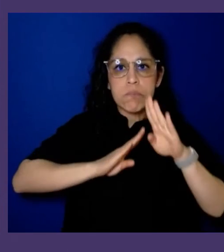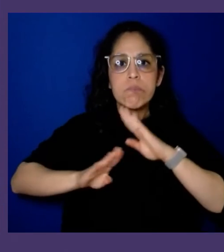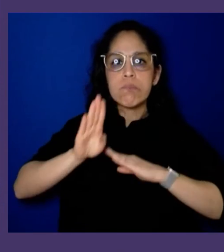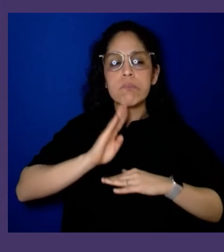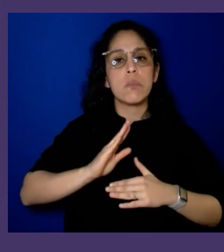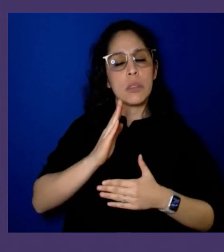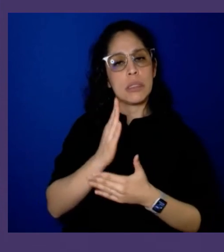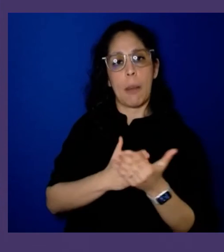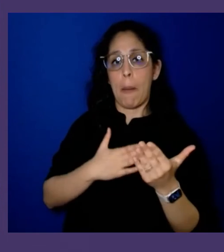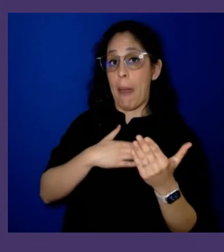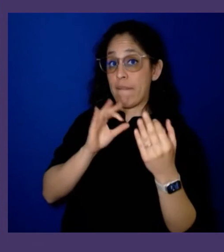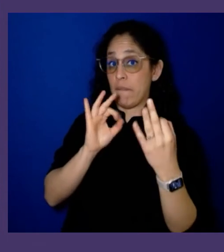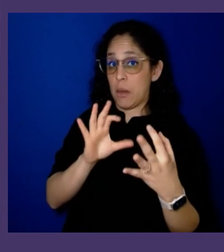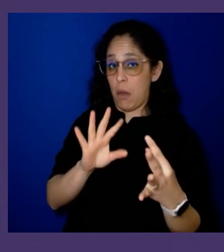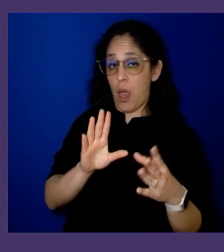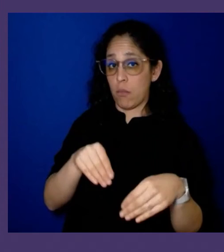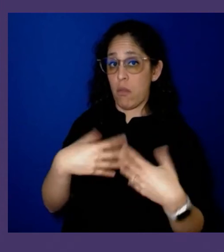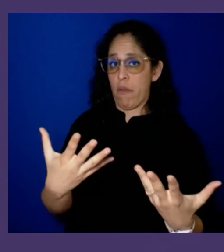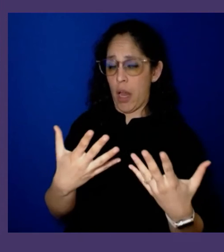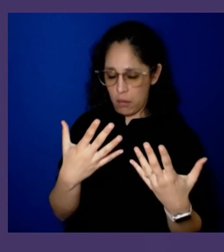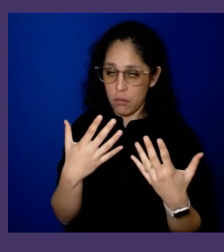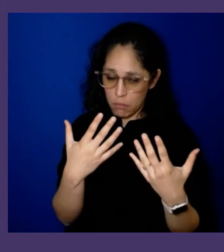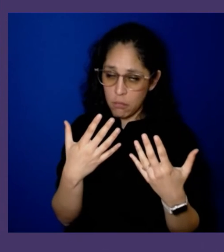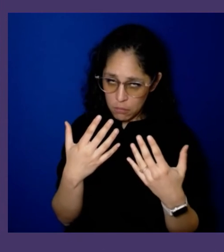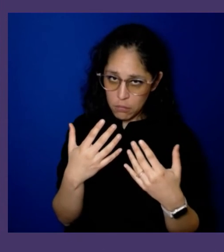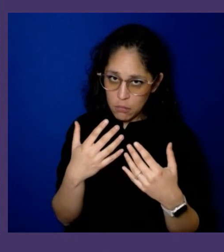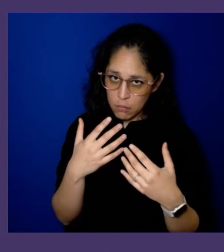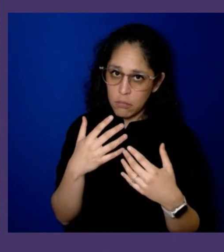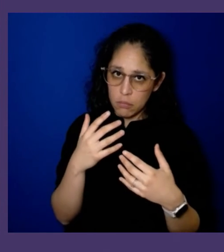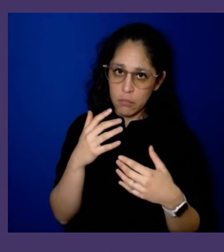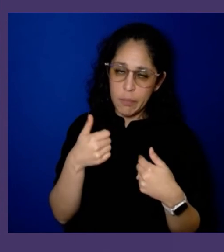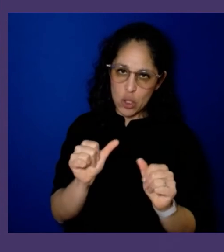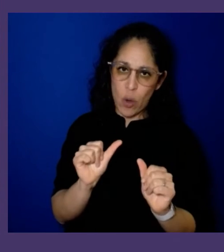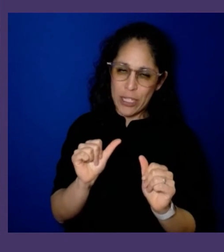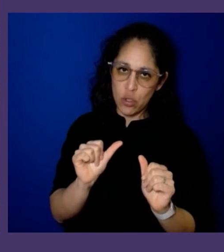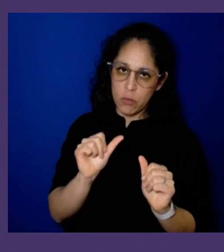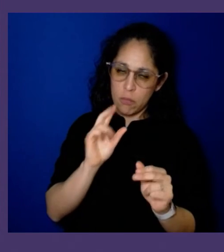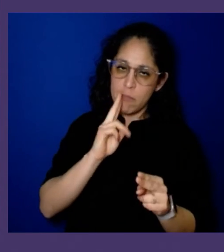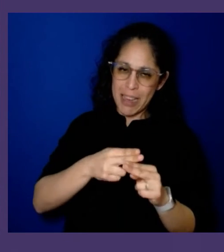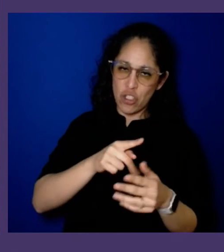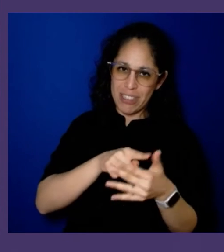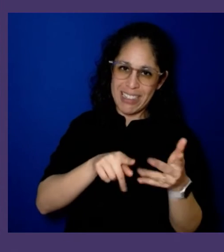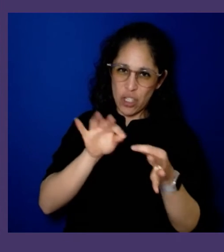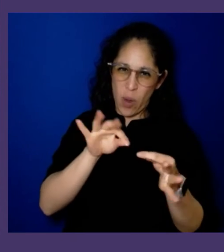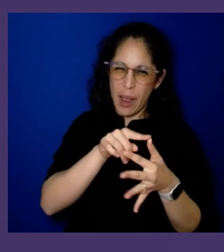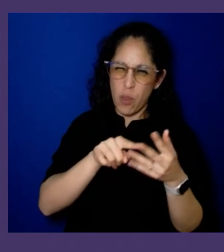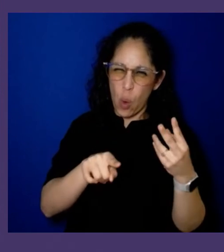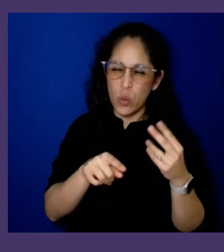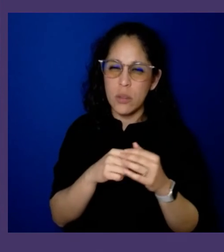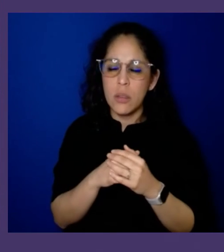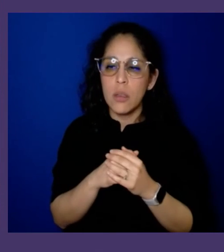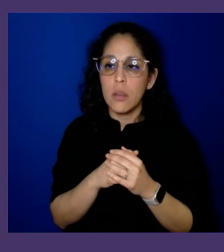That's kind of what I've been trying to help point out. Then also visually, I think we all have,